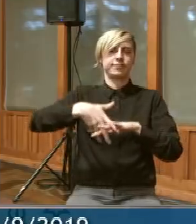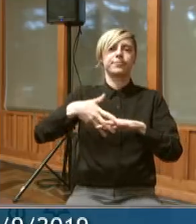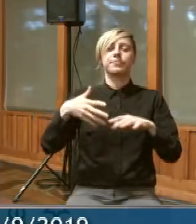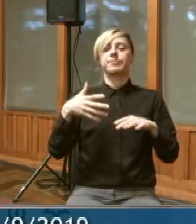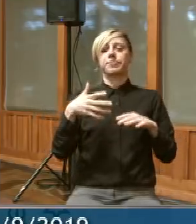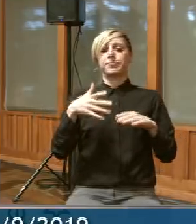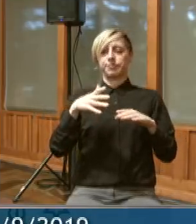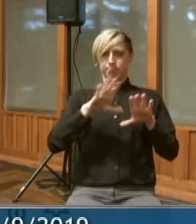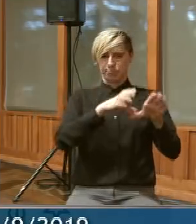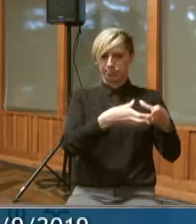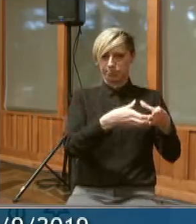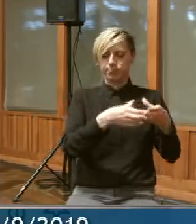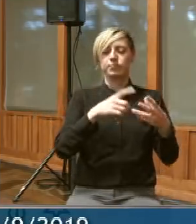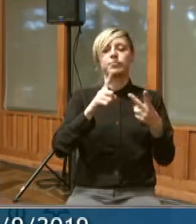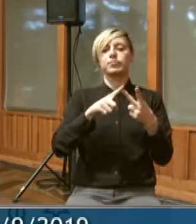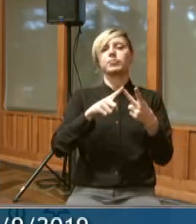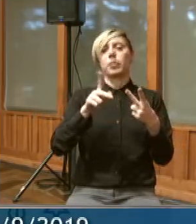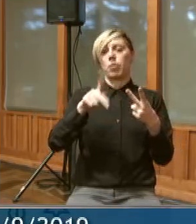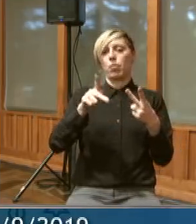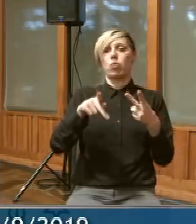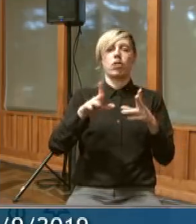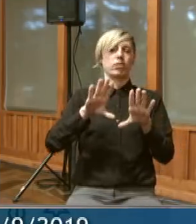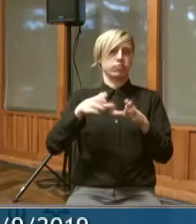NETWORK, IBRN. PBX HAS SUBMITTED A LETTER ON